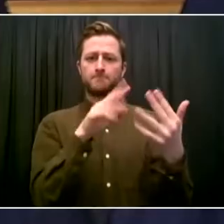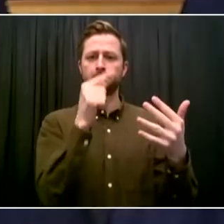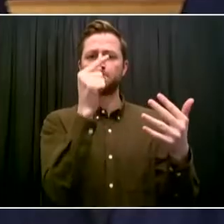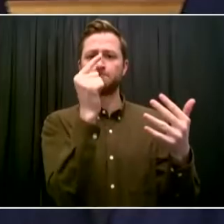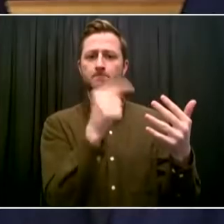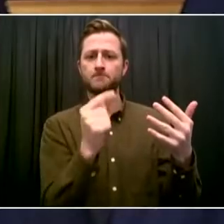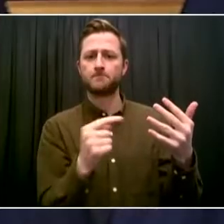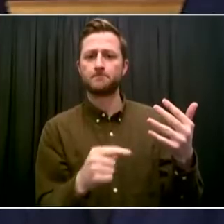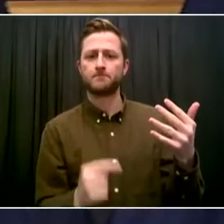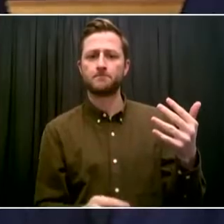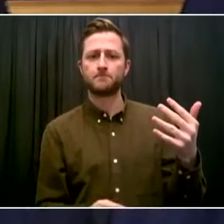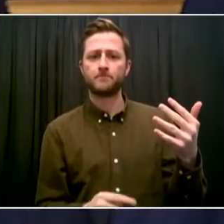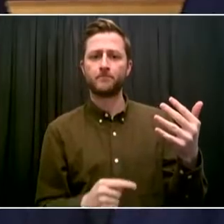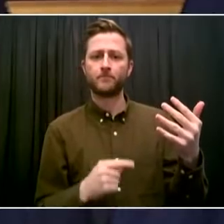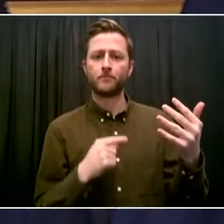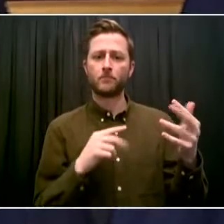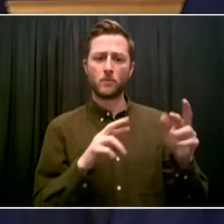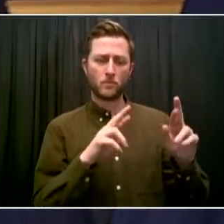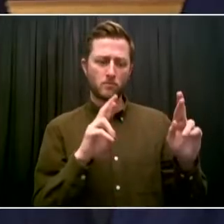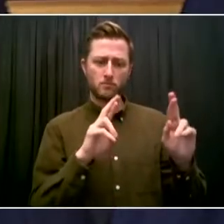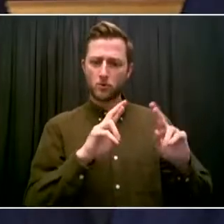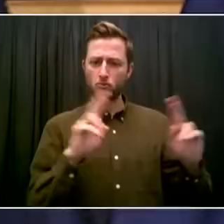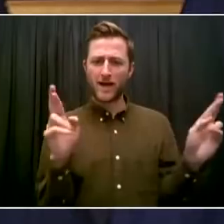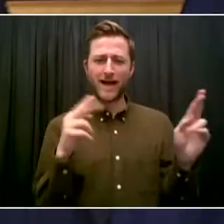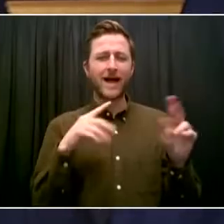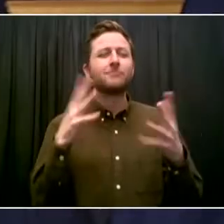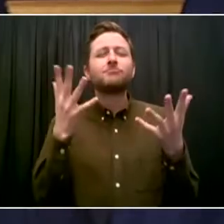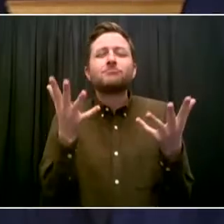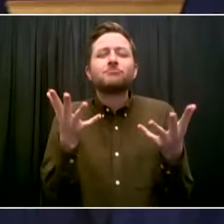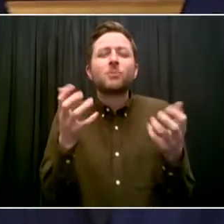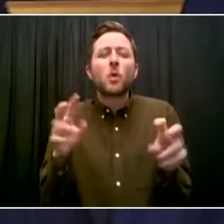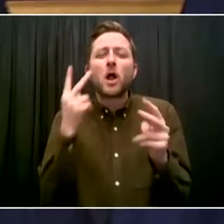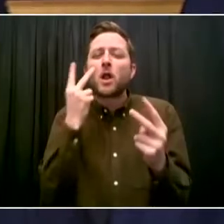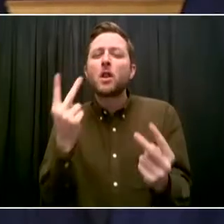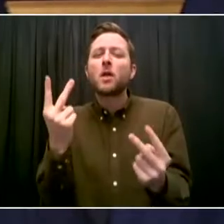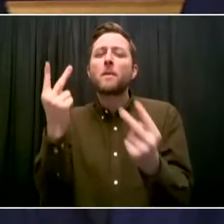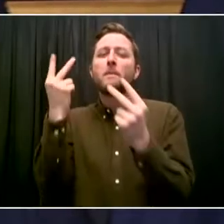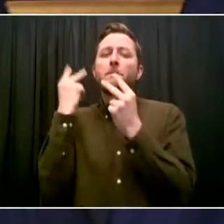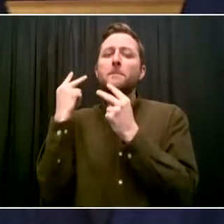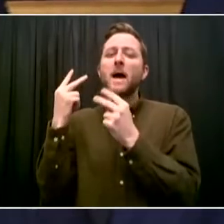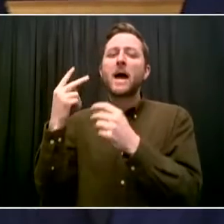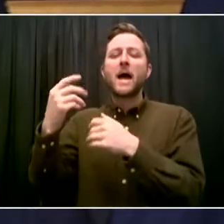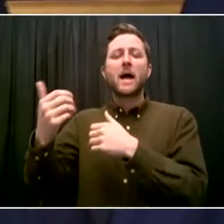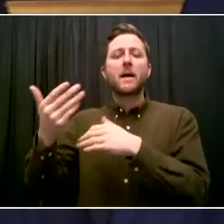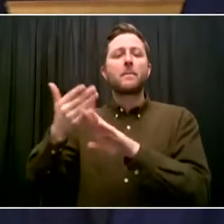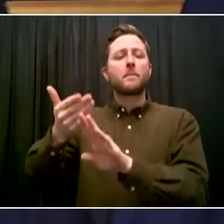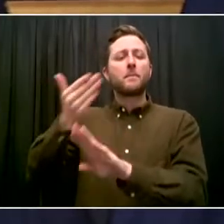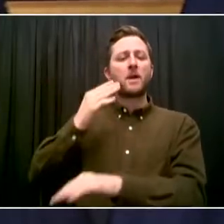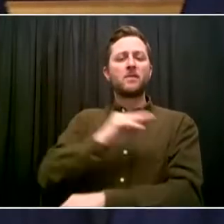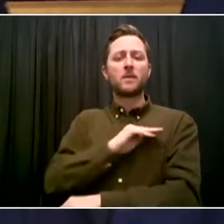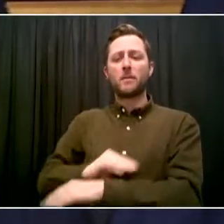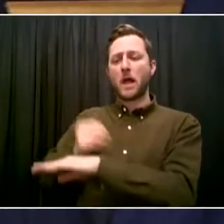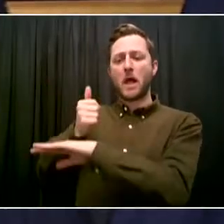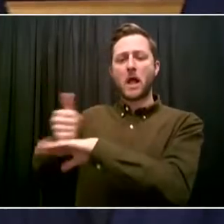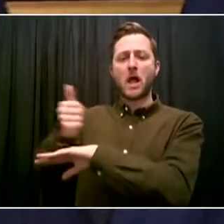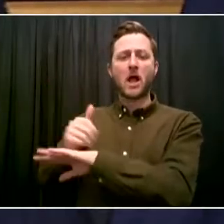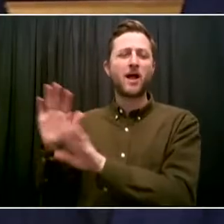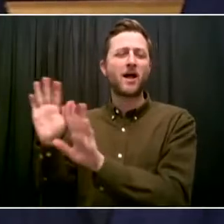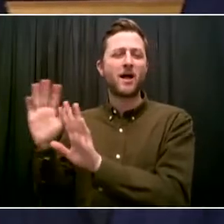WE HIT THE GROUND RUNNING IN THIS CITY AND RIGHT NOW WE WANT